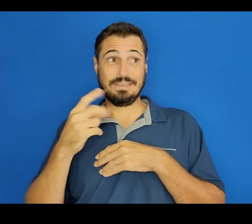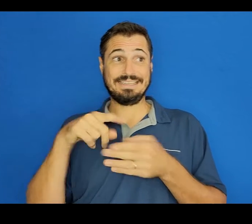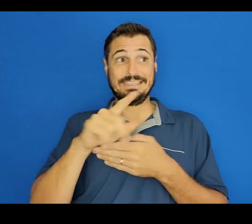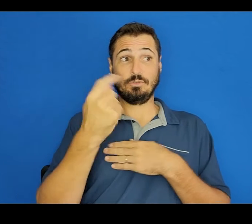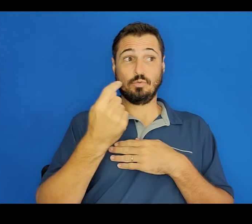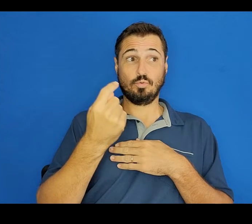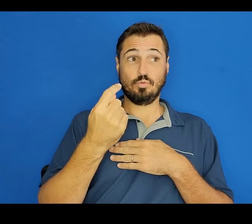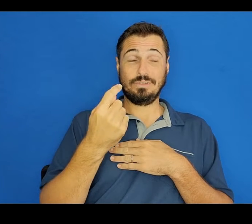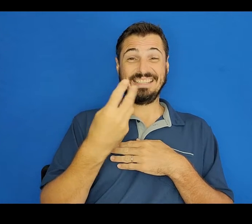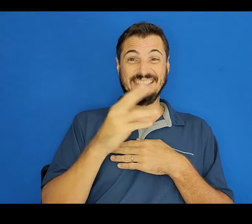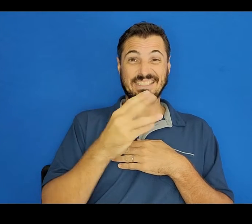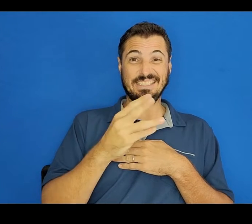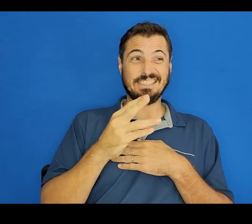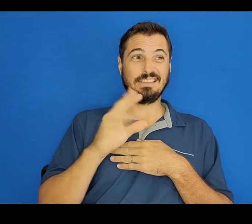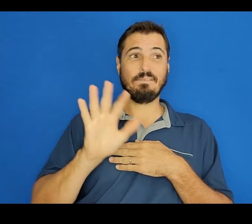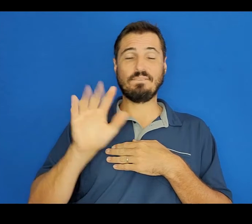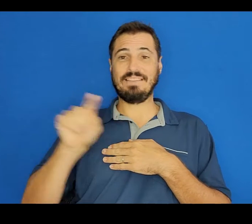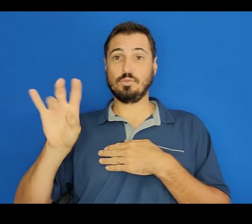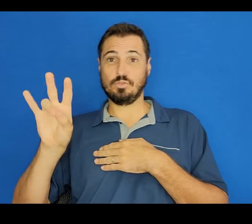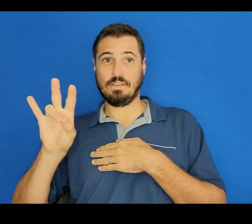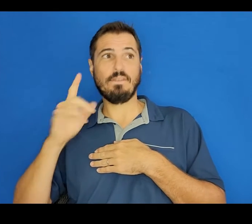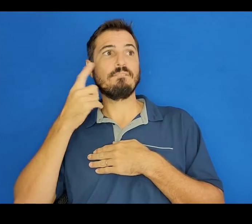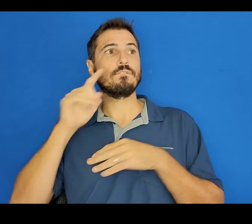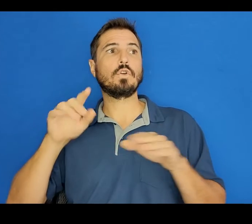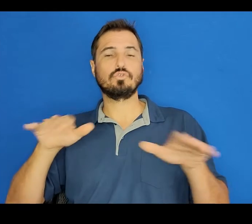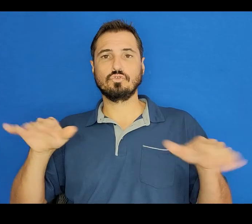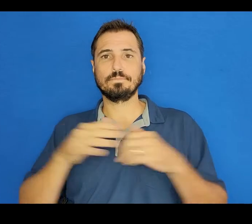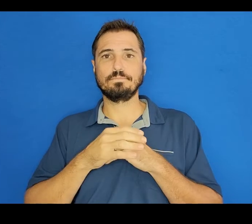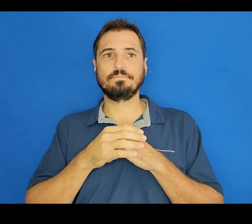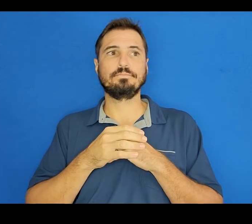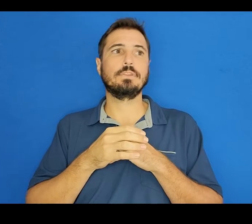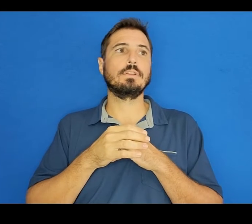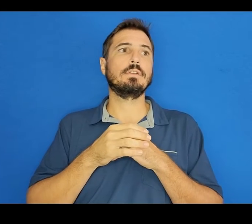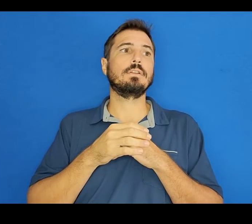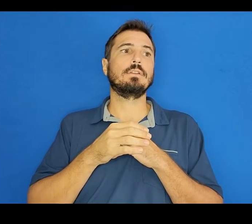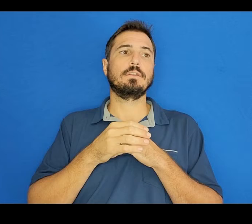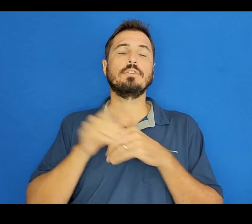from 5 to 7 p.m Make an appointment at Kauai.gov/vaccine.